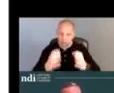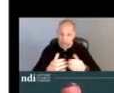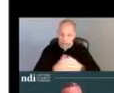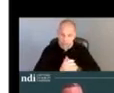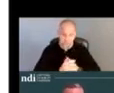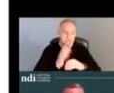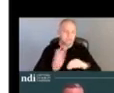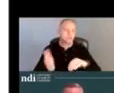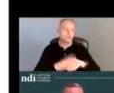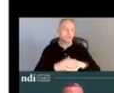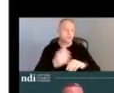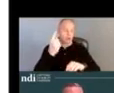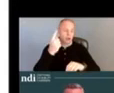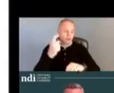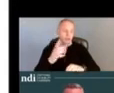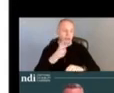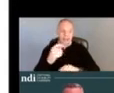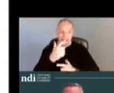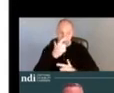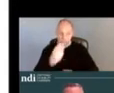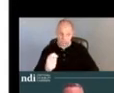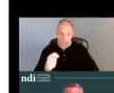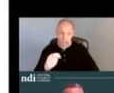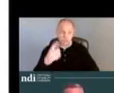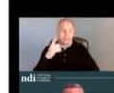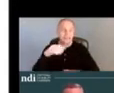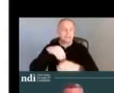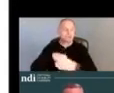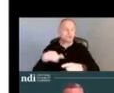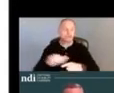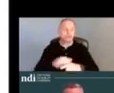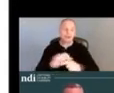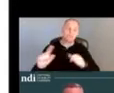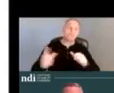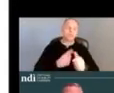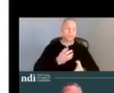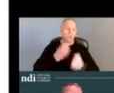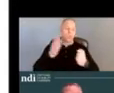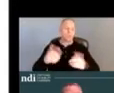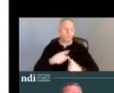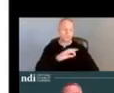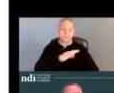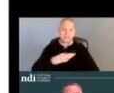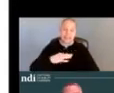understanding and interest and internal training was first offered to staff members so they